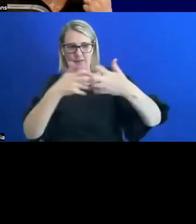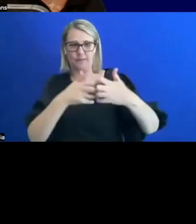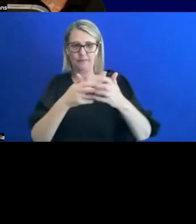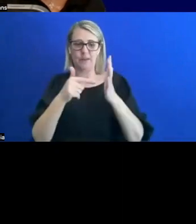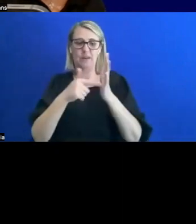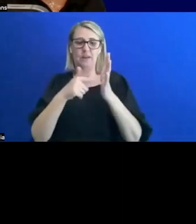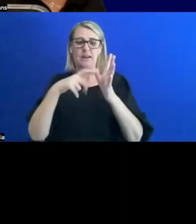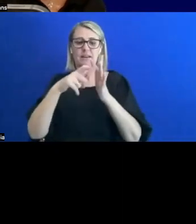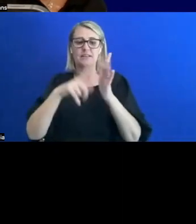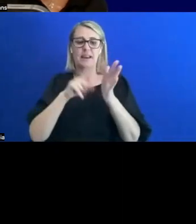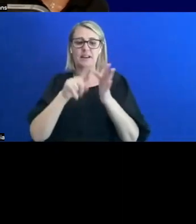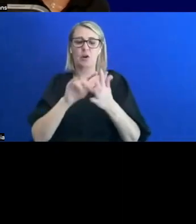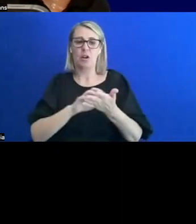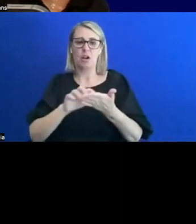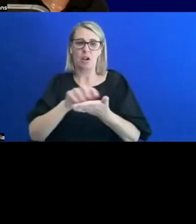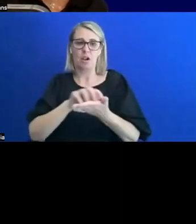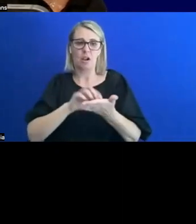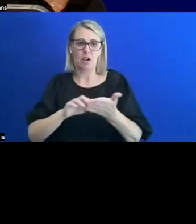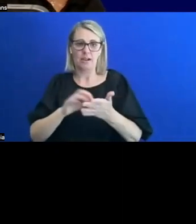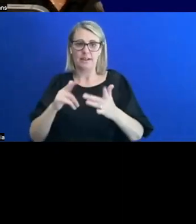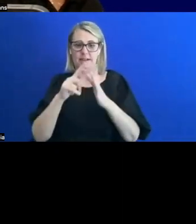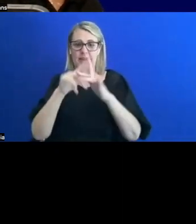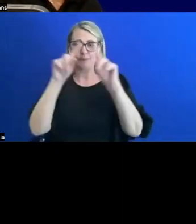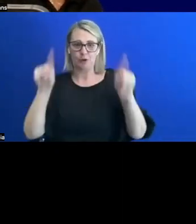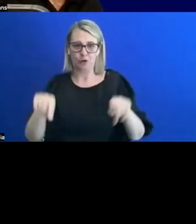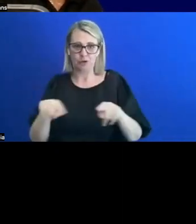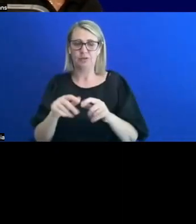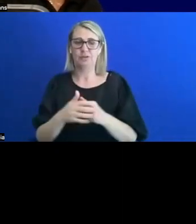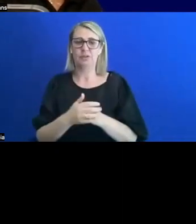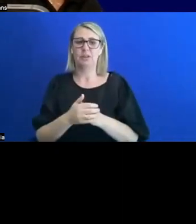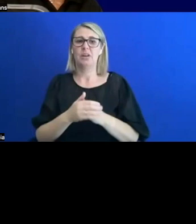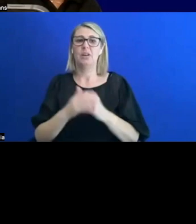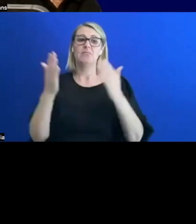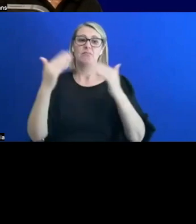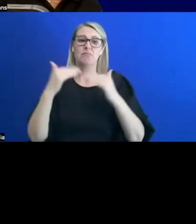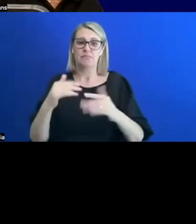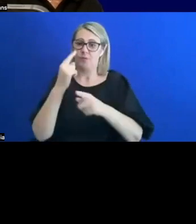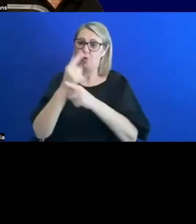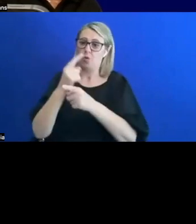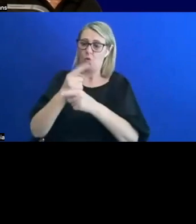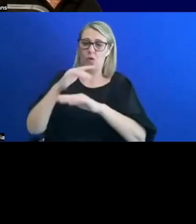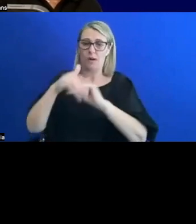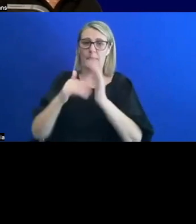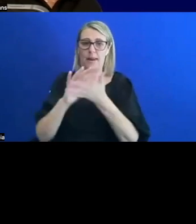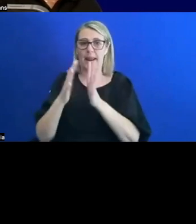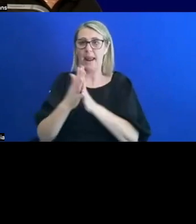tactile exploration of a face. Then progress on to talking about how they might feel physically